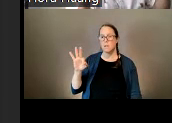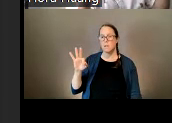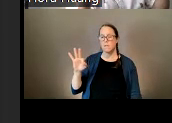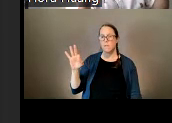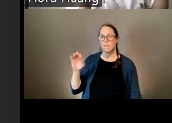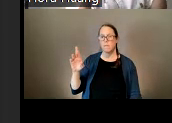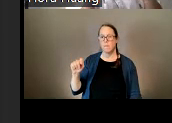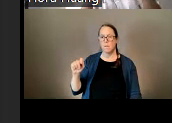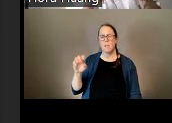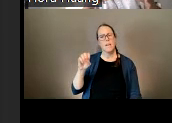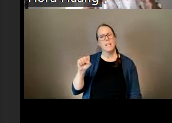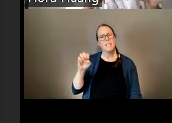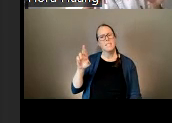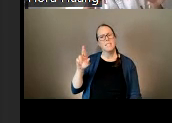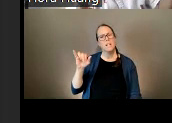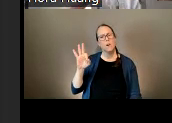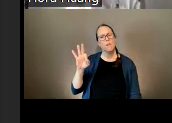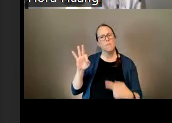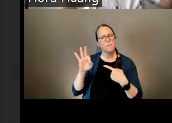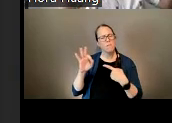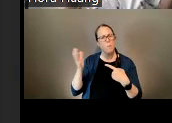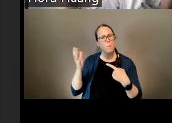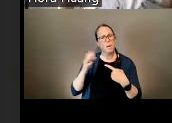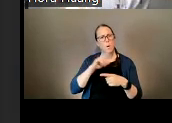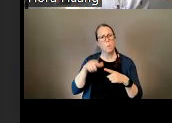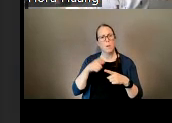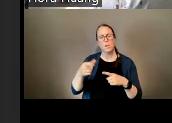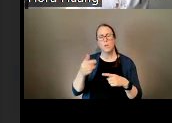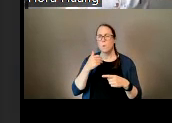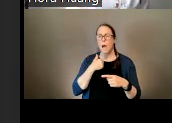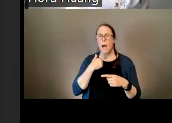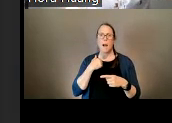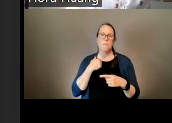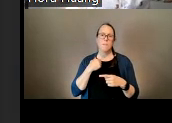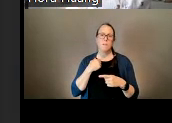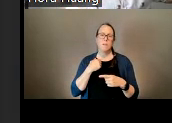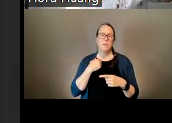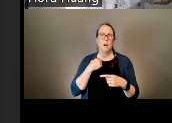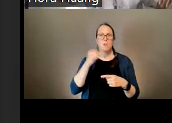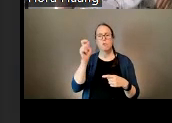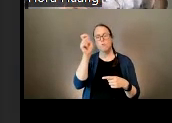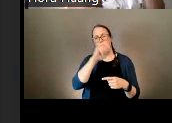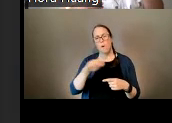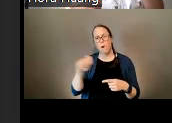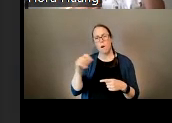that are like on Times New Roman, when you draw a T, the T has like little feet on the sides and on the bottom.